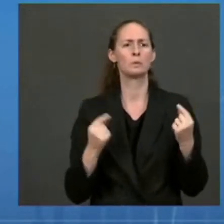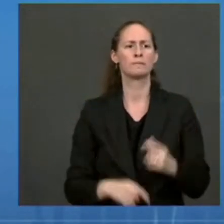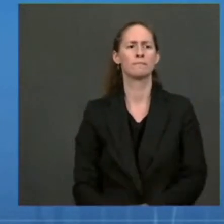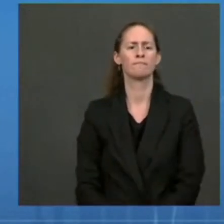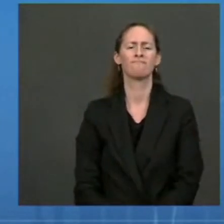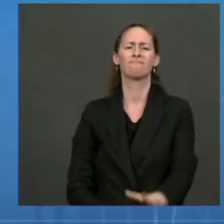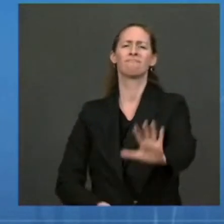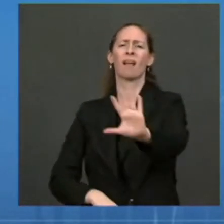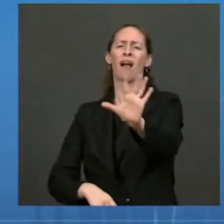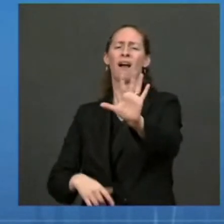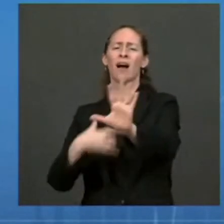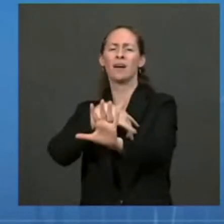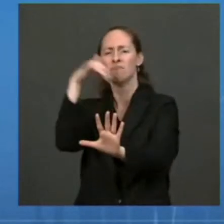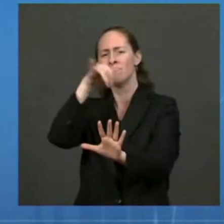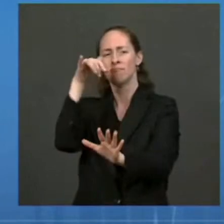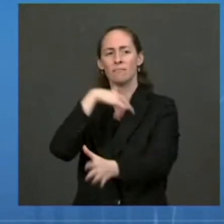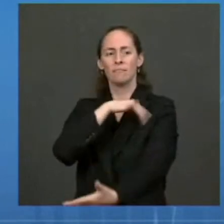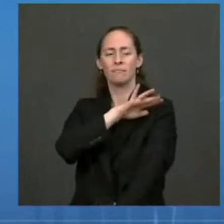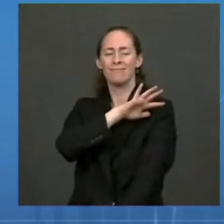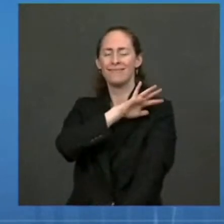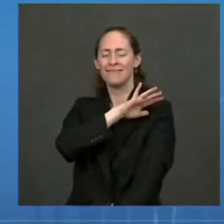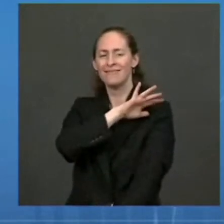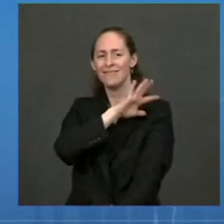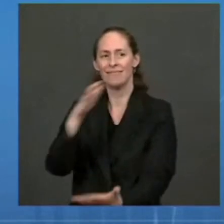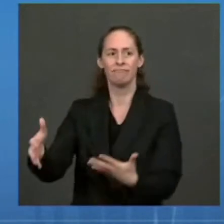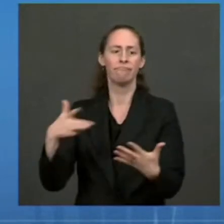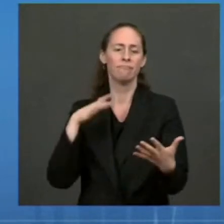ANOTHER DOSE?